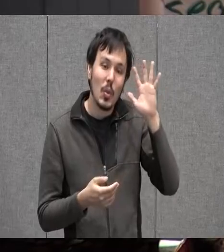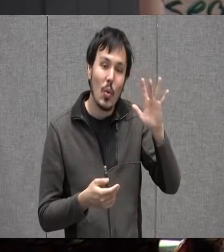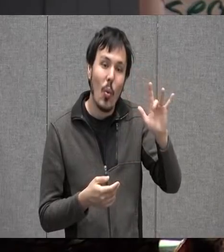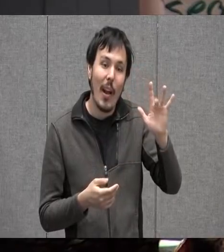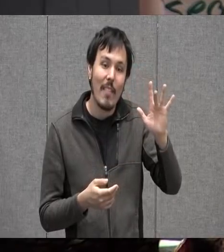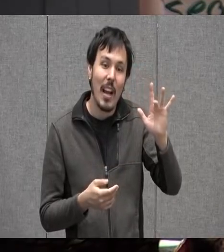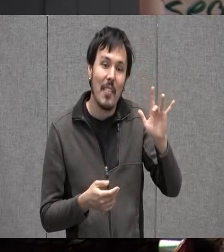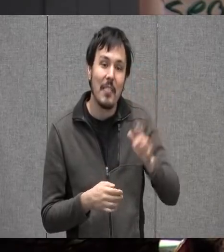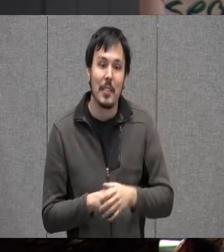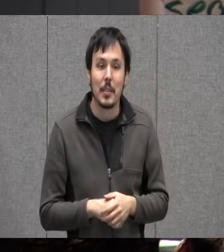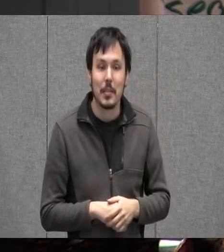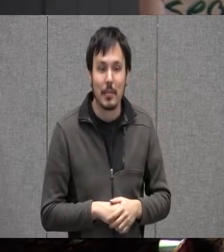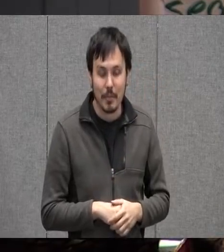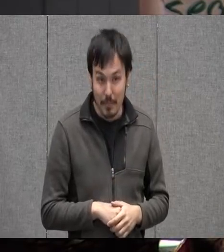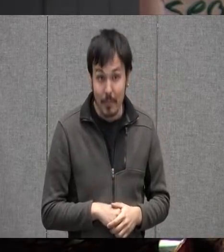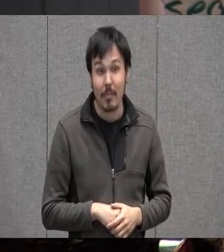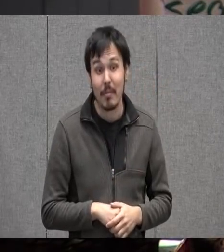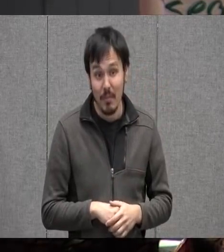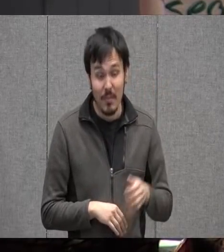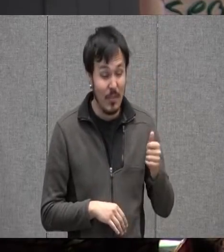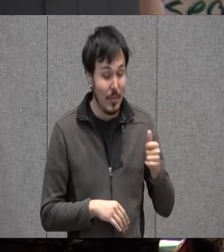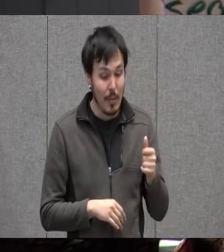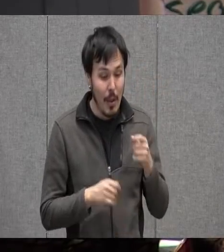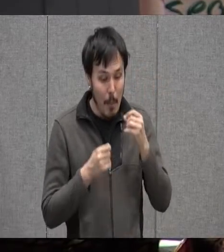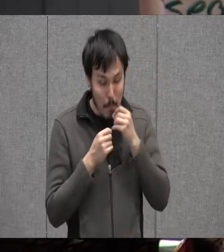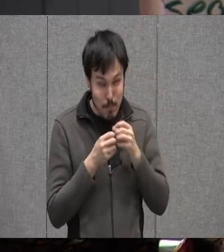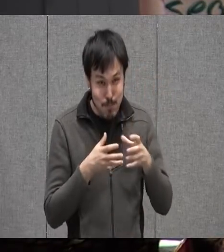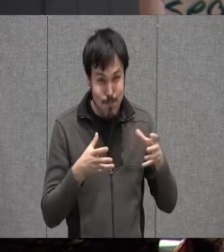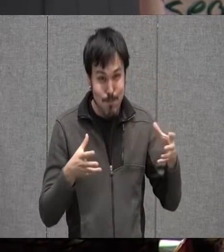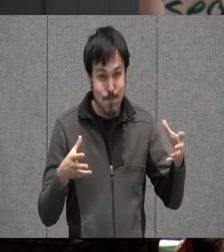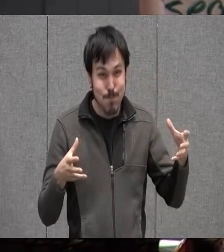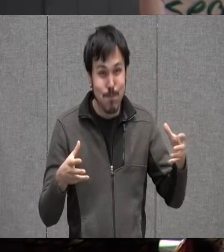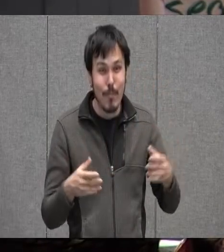And they blow and blow and blow, and they do.